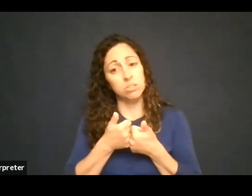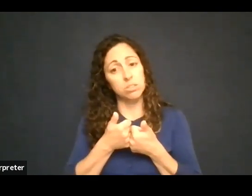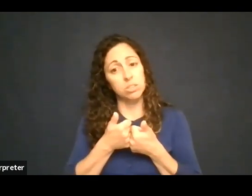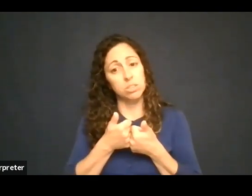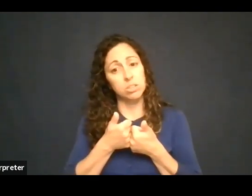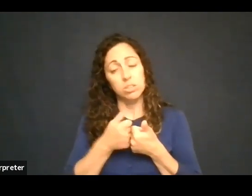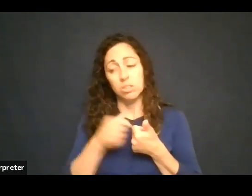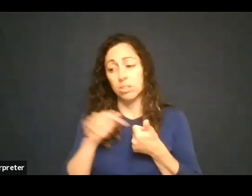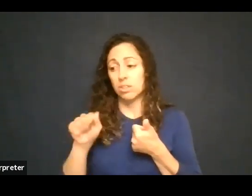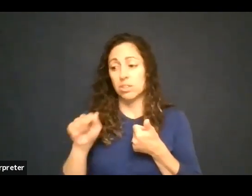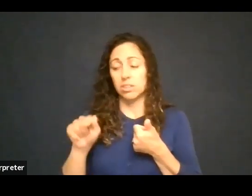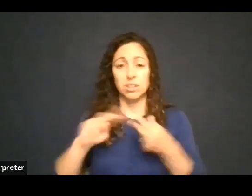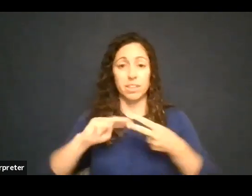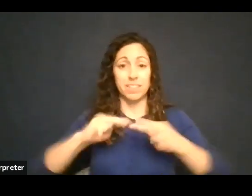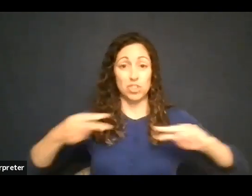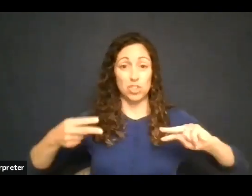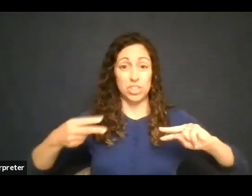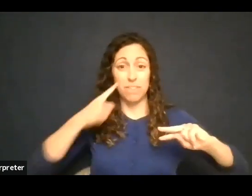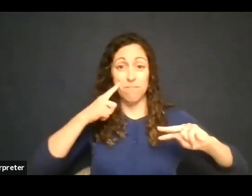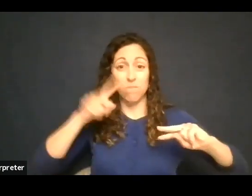hard to get it in the current vectors.